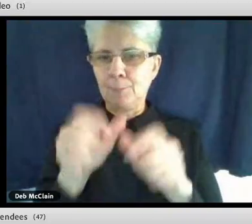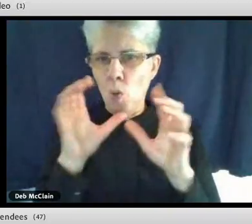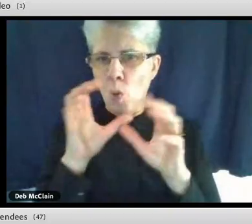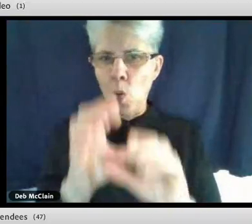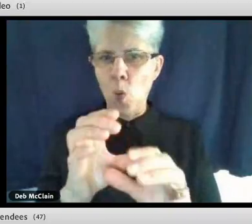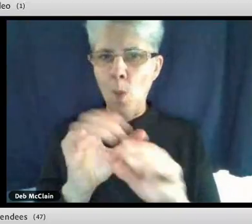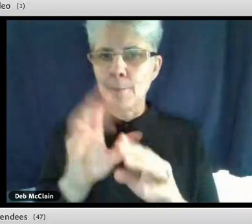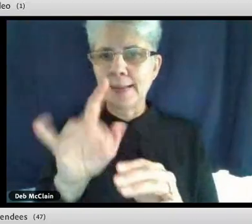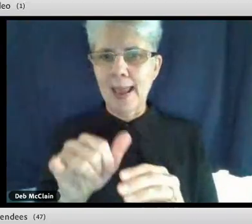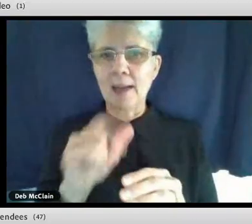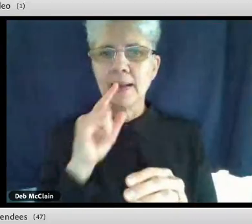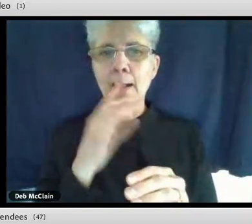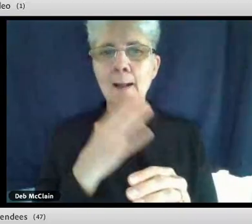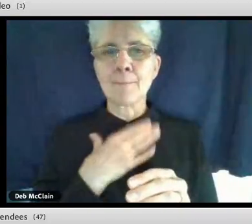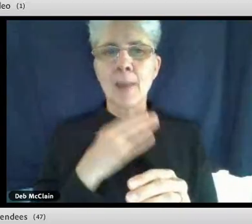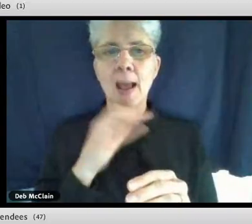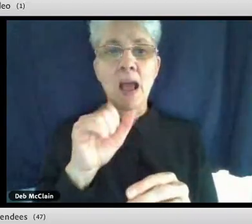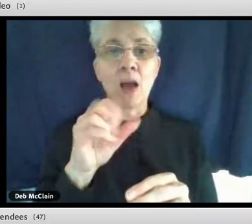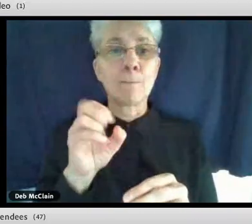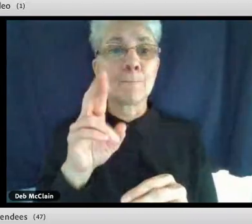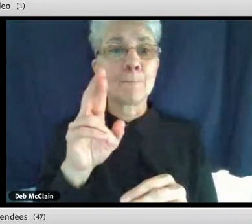So if I click here, it's going to do my county which is Elmore County.